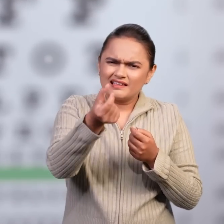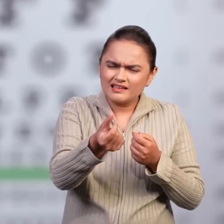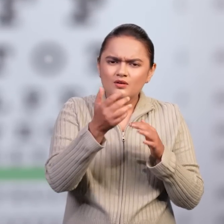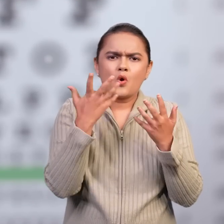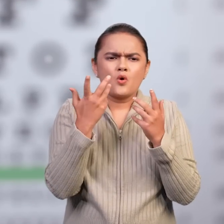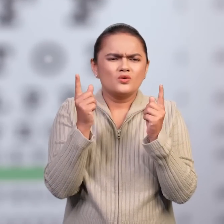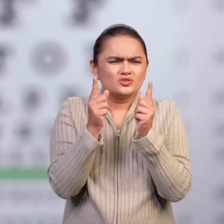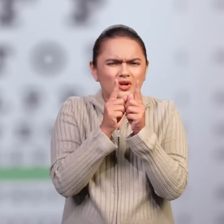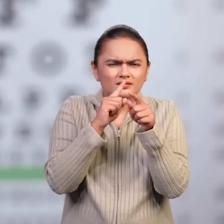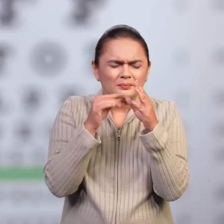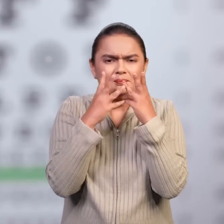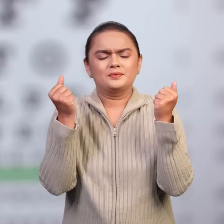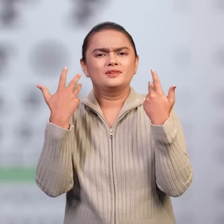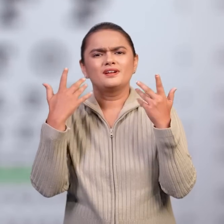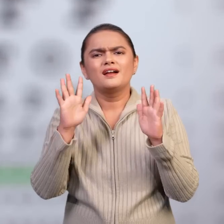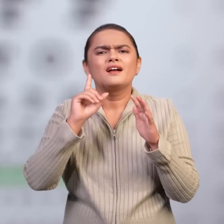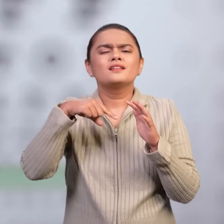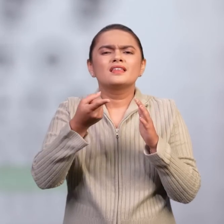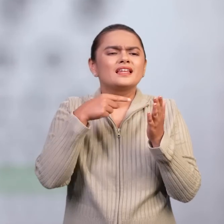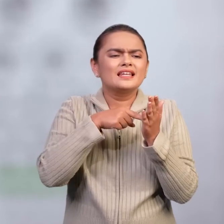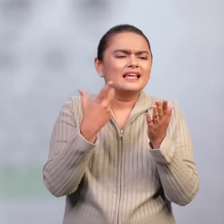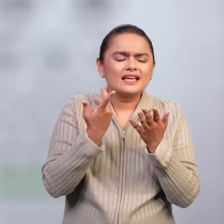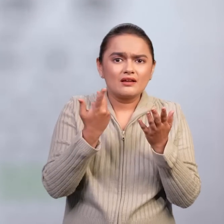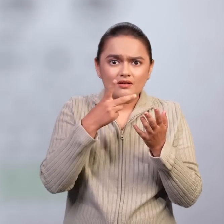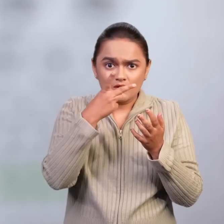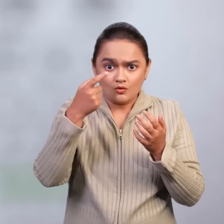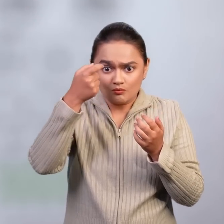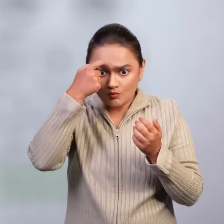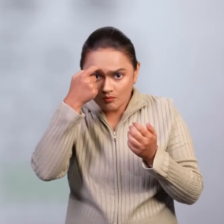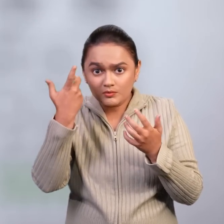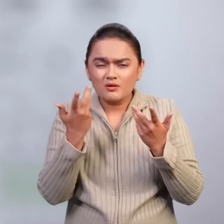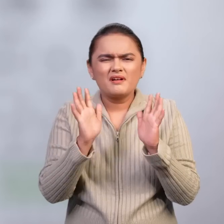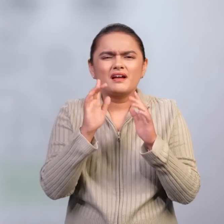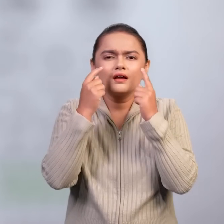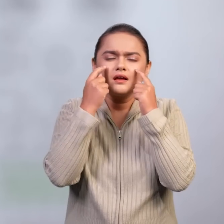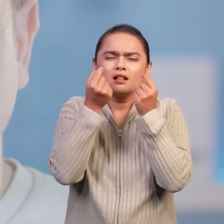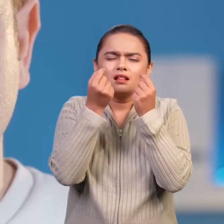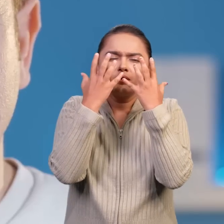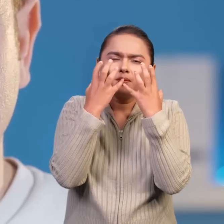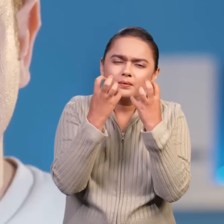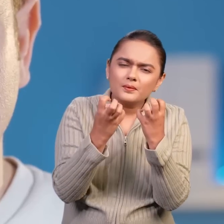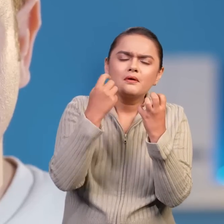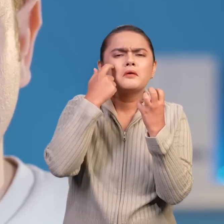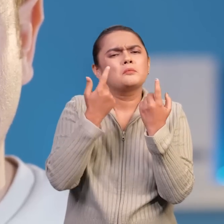or just for a very short period of time, it's more likely than not either due to some amount of dryness of the eye.